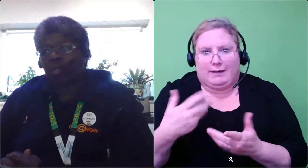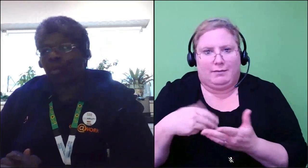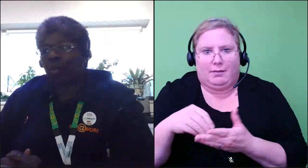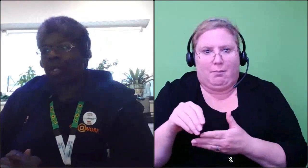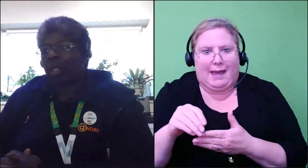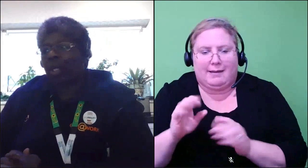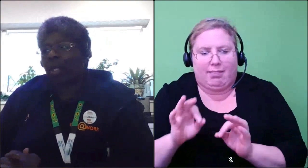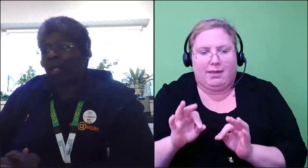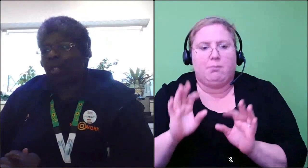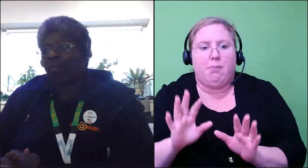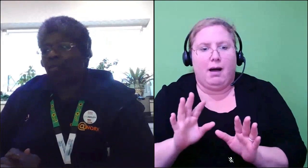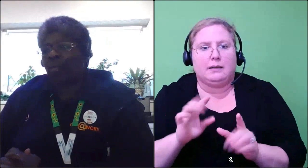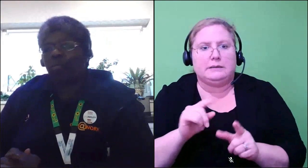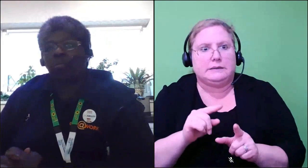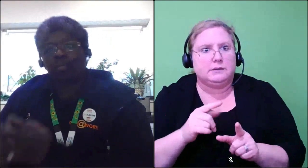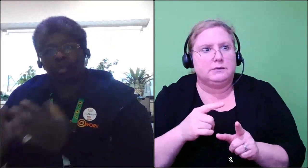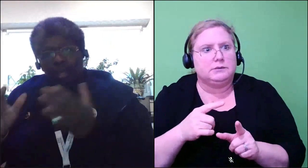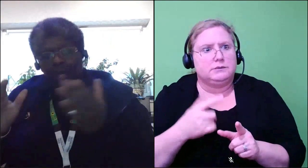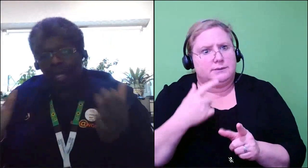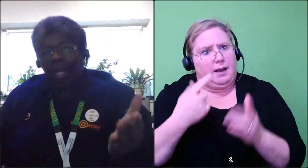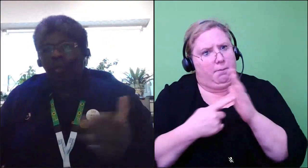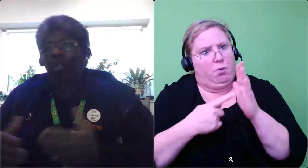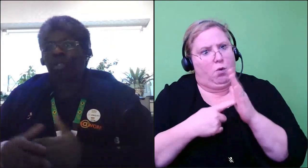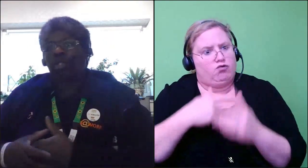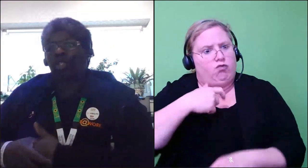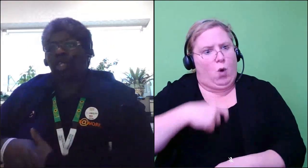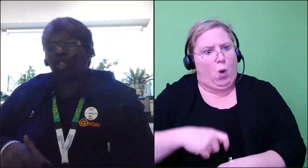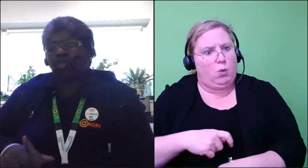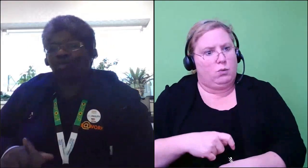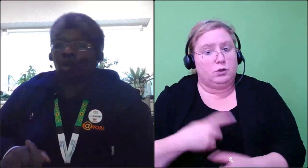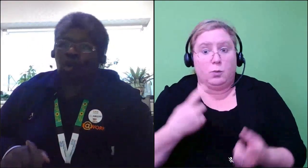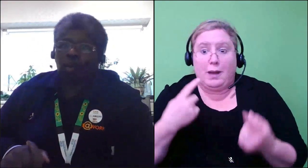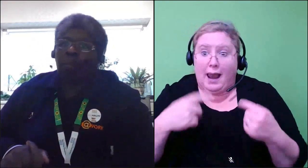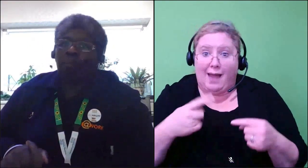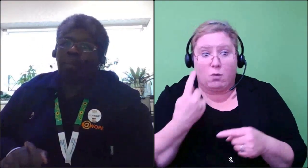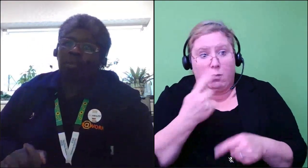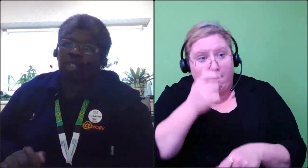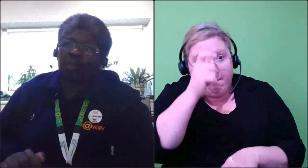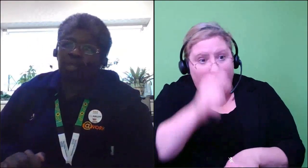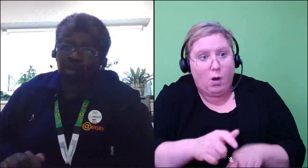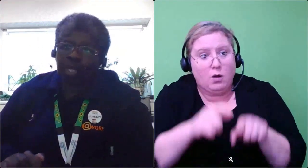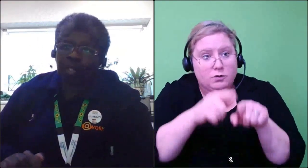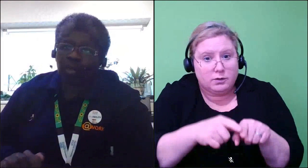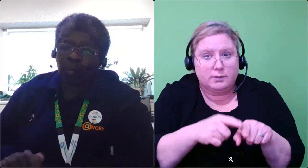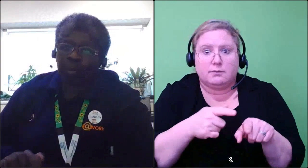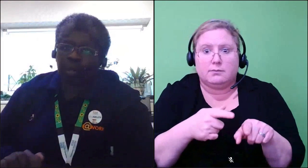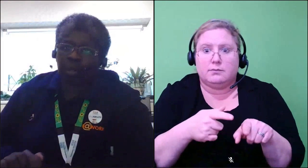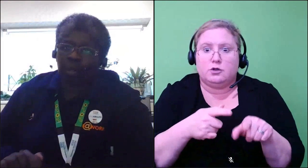important. Do we give allowances for members to be trained up?